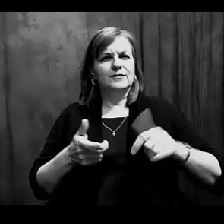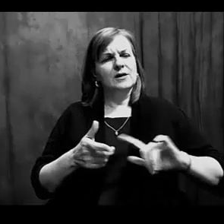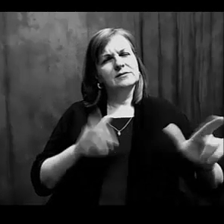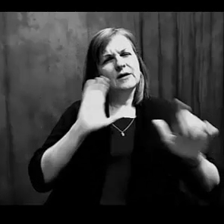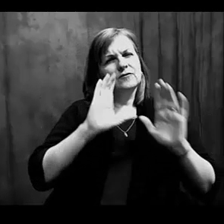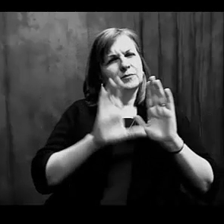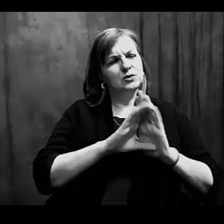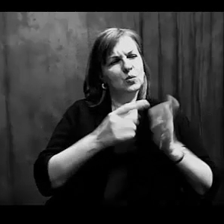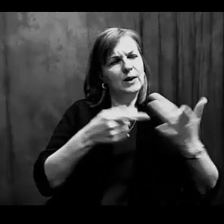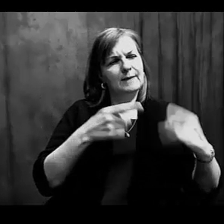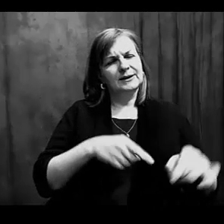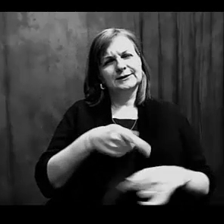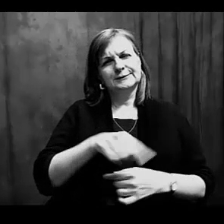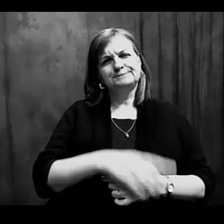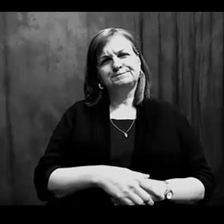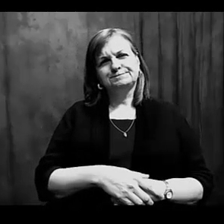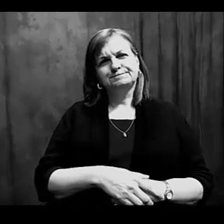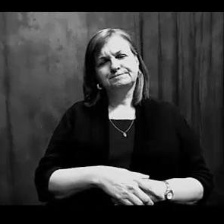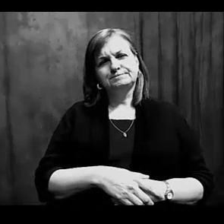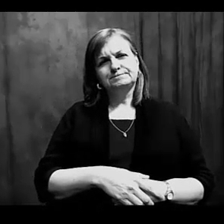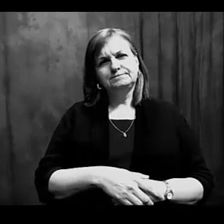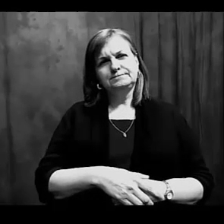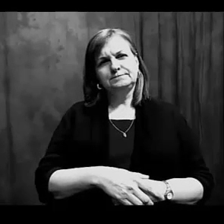so what's the deal over on the side then